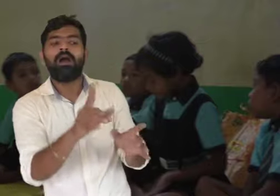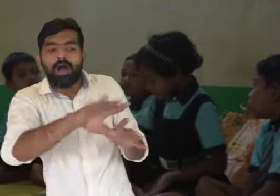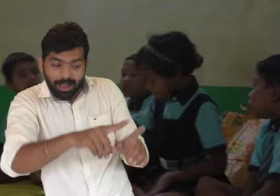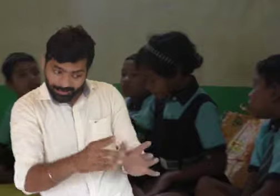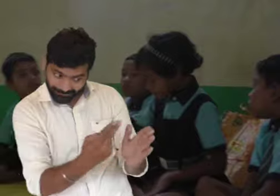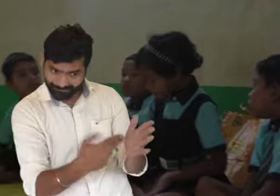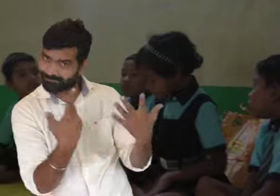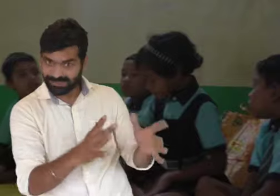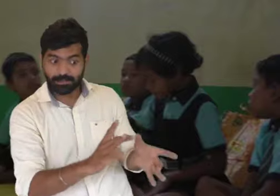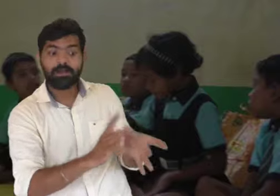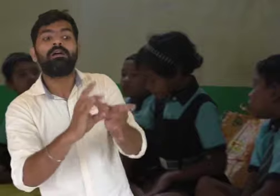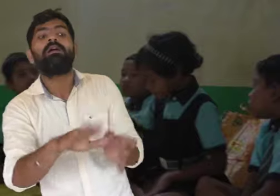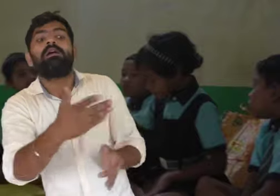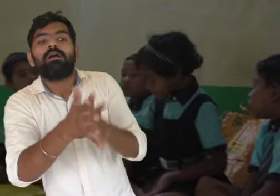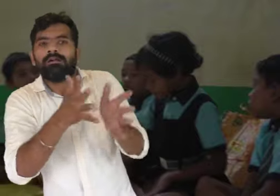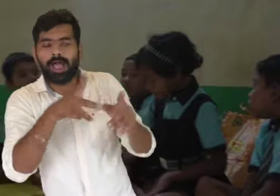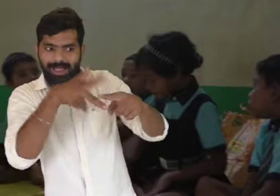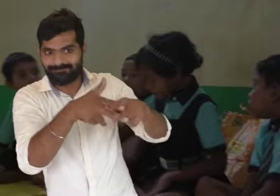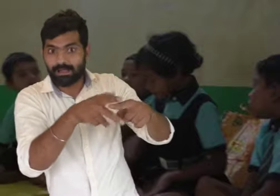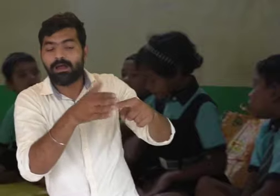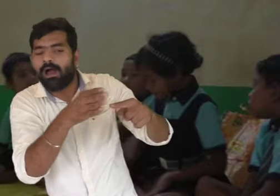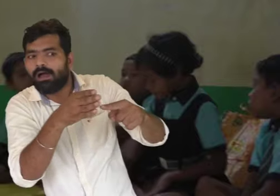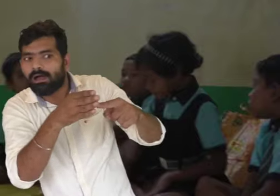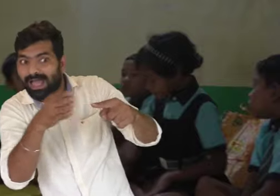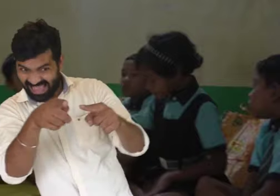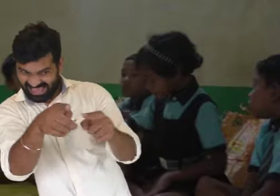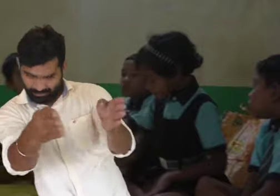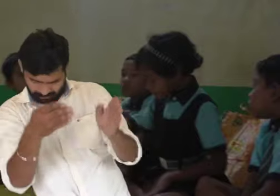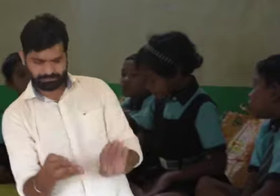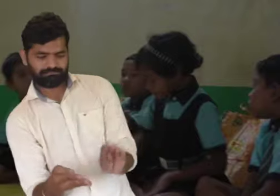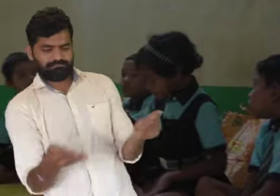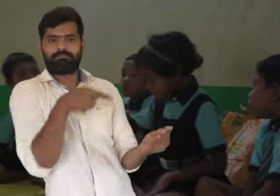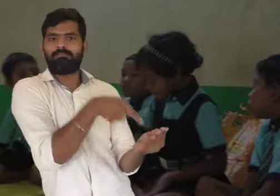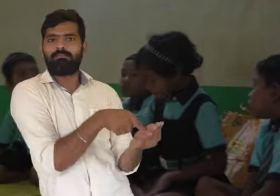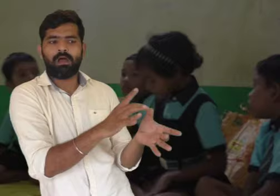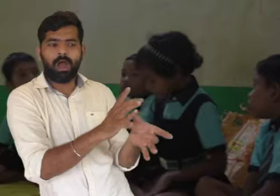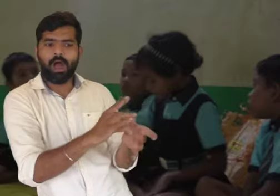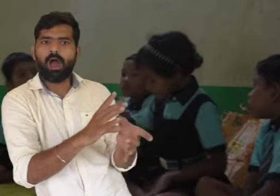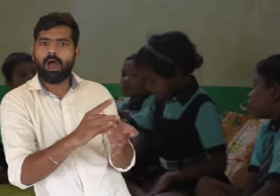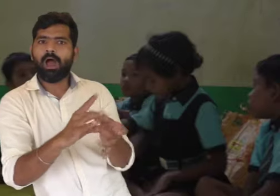the drawing the drawing process has to be facilitated by the teacher every learner draws their story on an